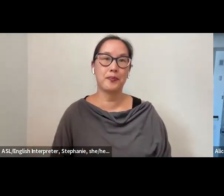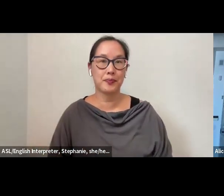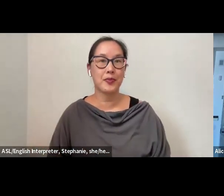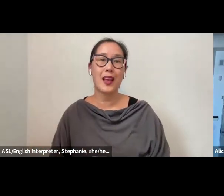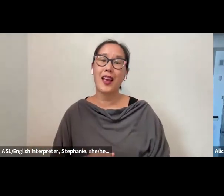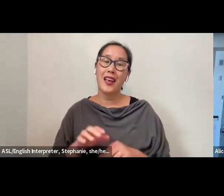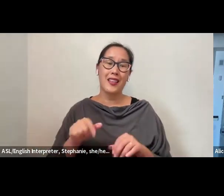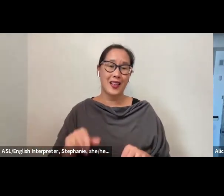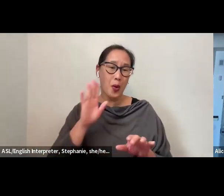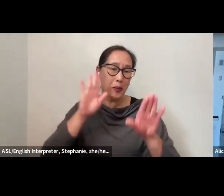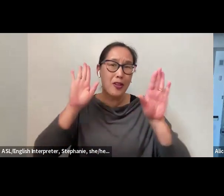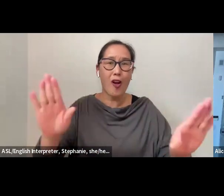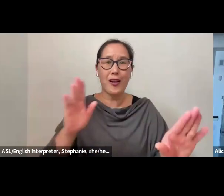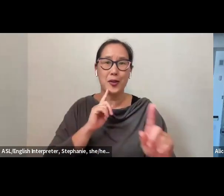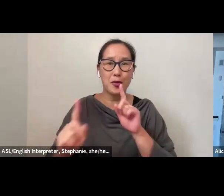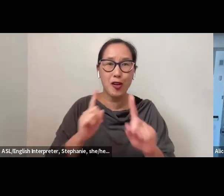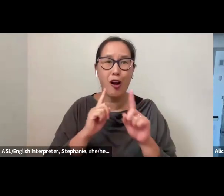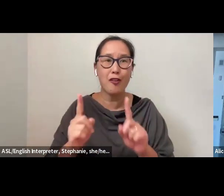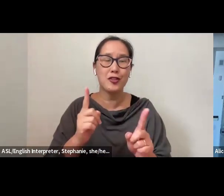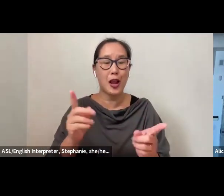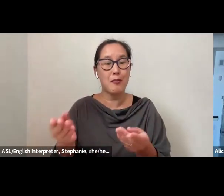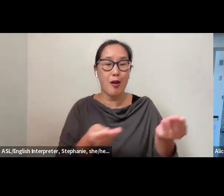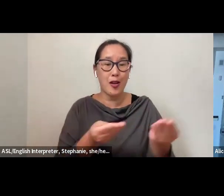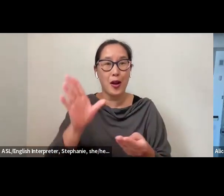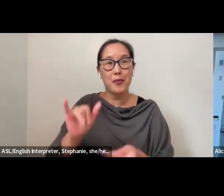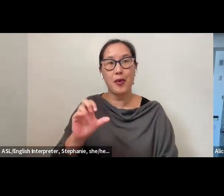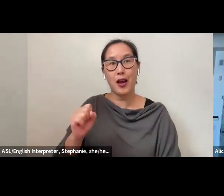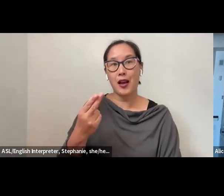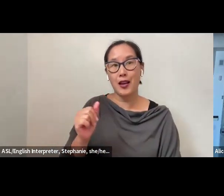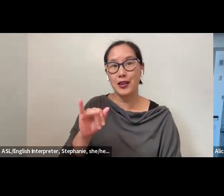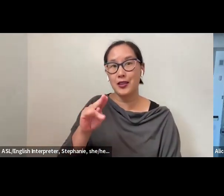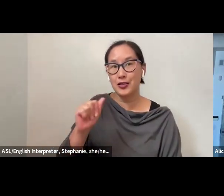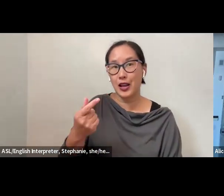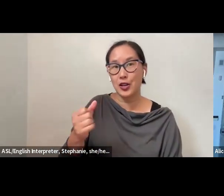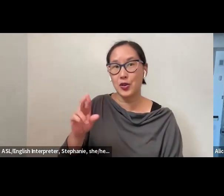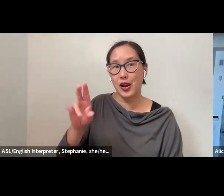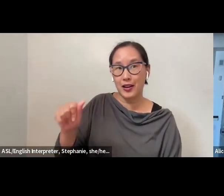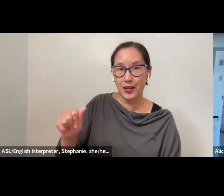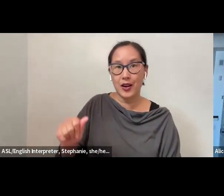a writer and director who wrote for the Netflix animated series